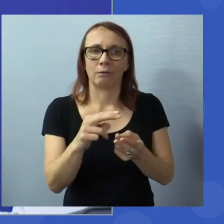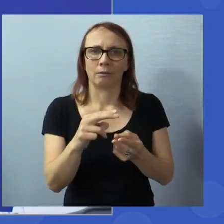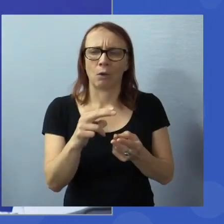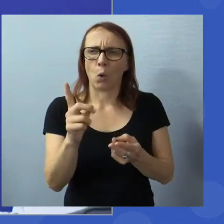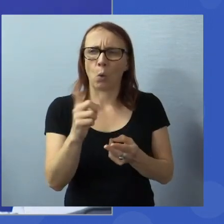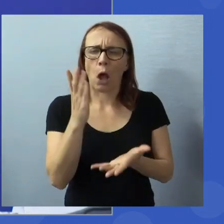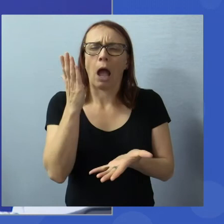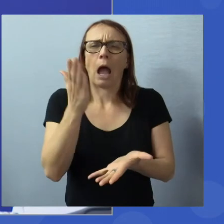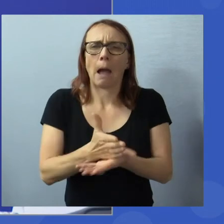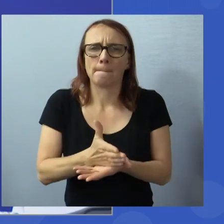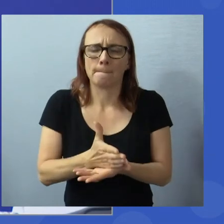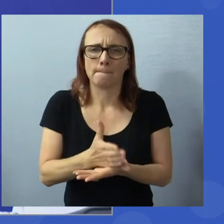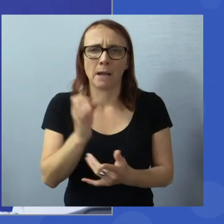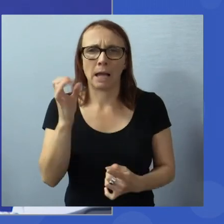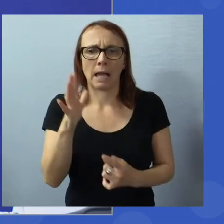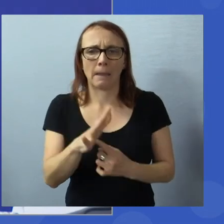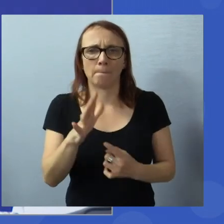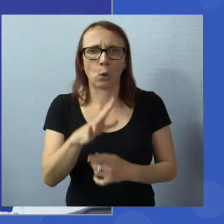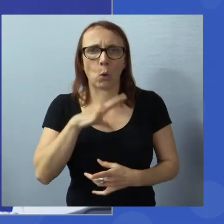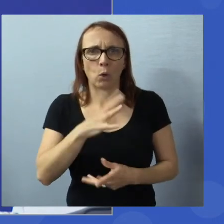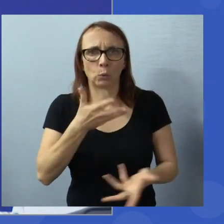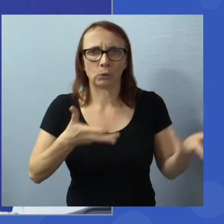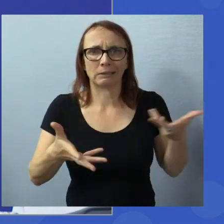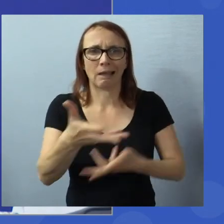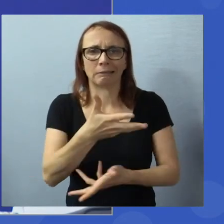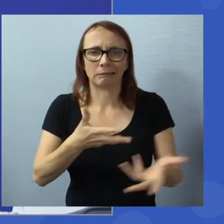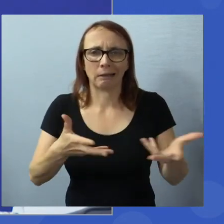want to discuss and that question is obviously still there and is obviously